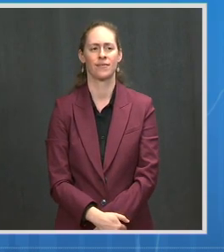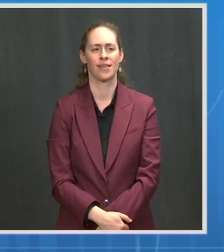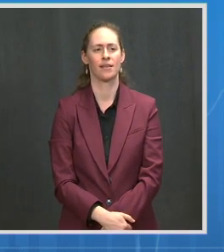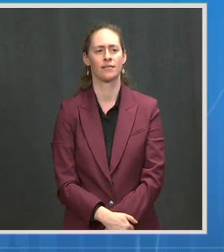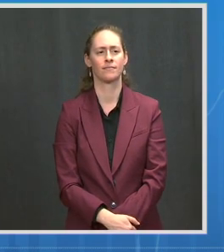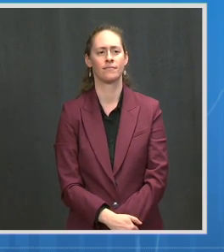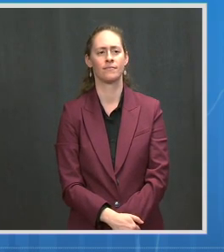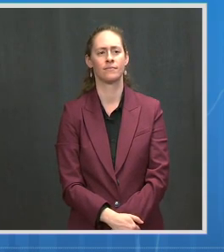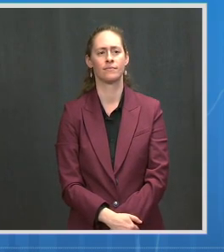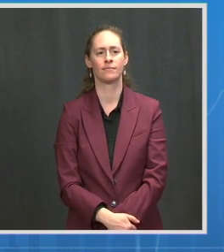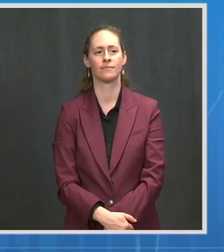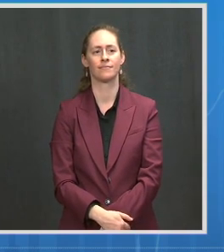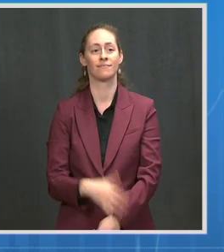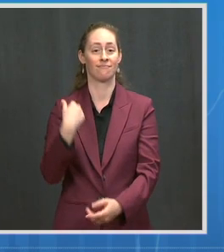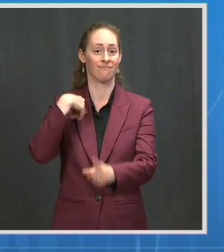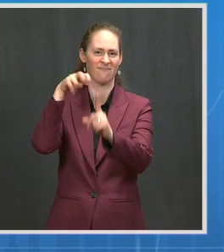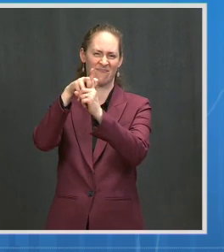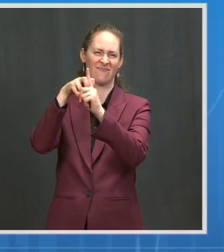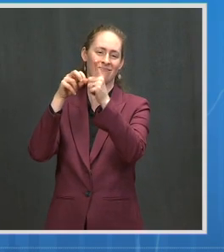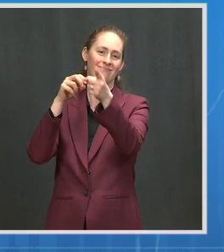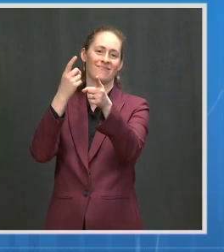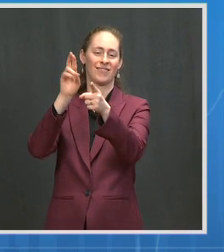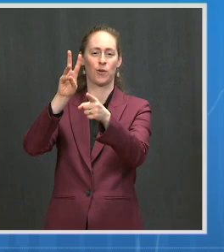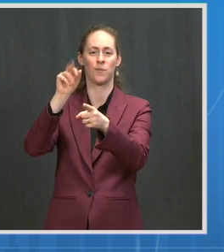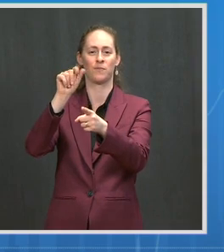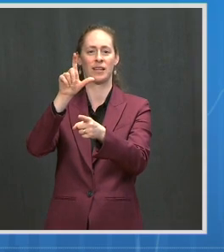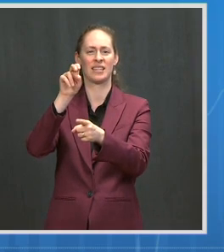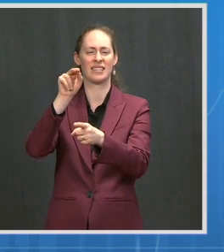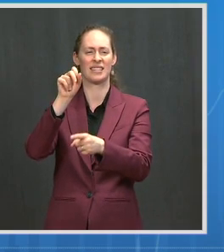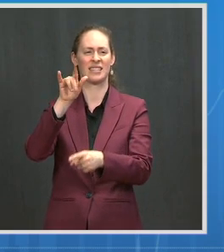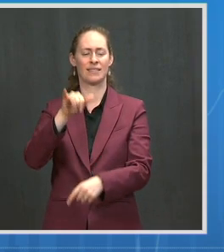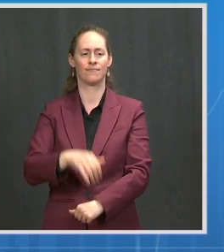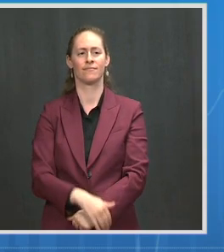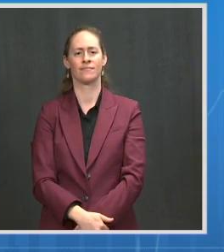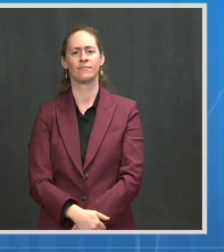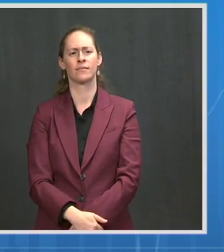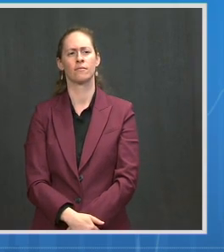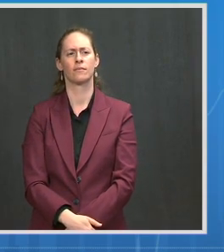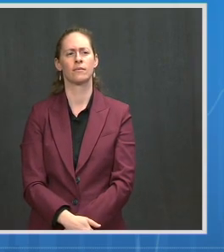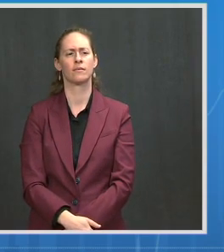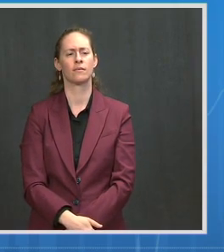And can you please provide an update on the status